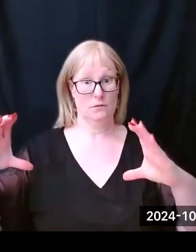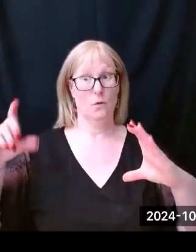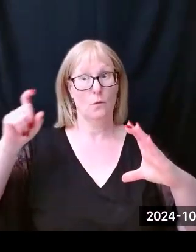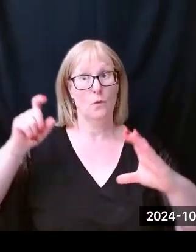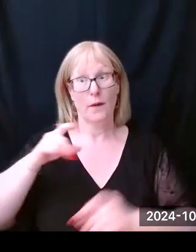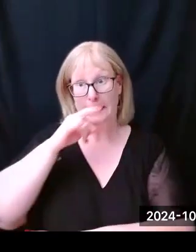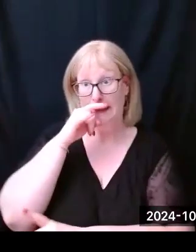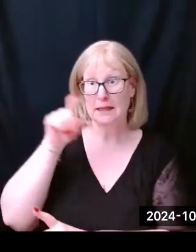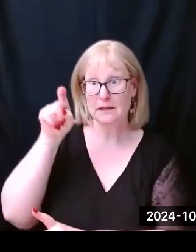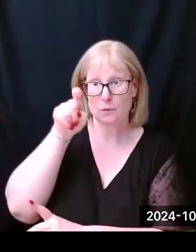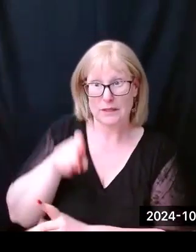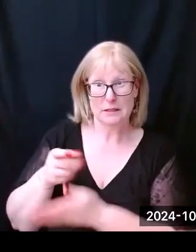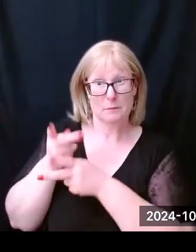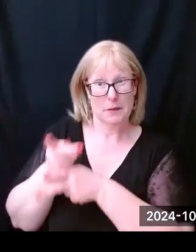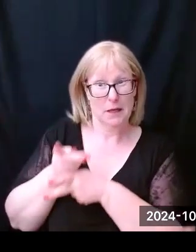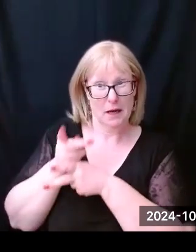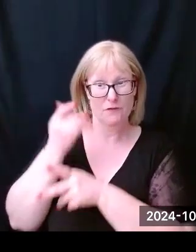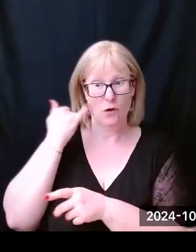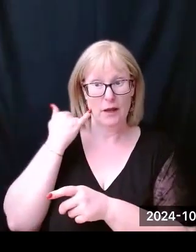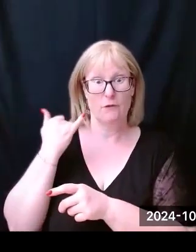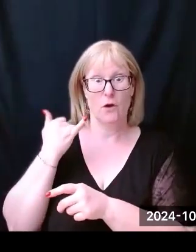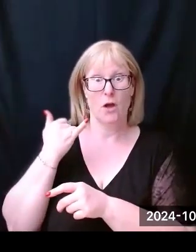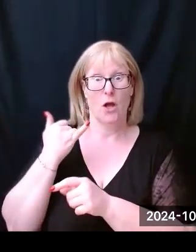we go past this zone of proximal development,